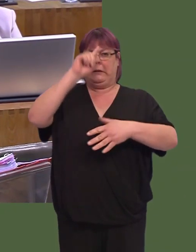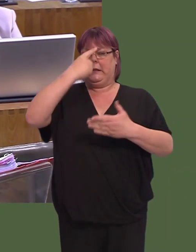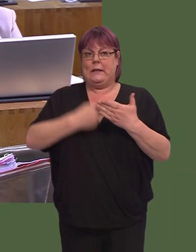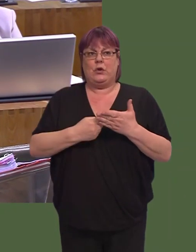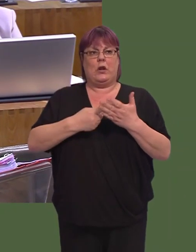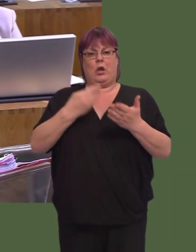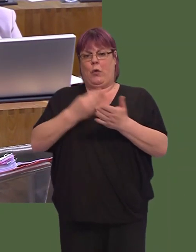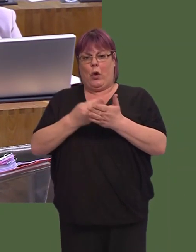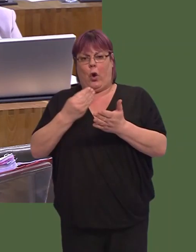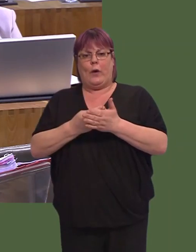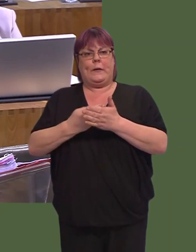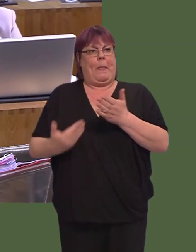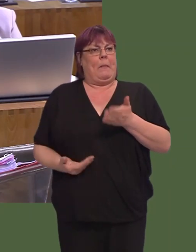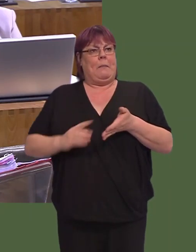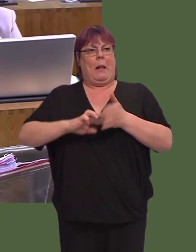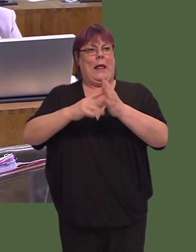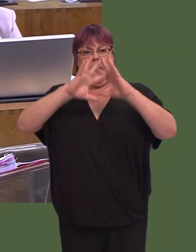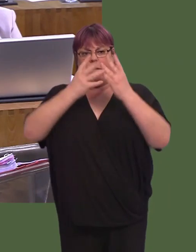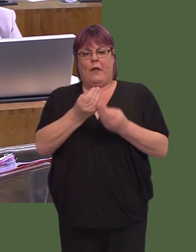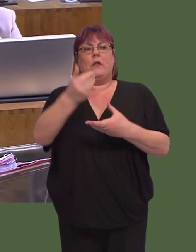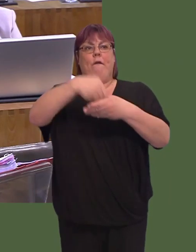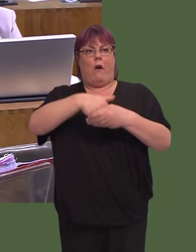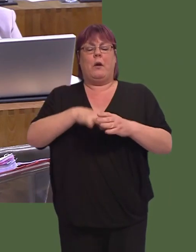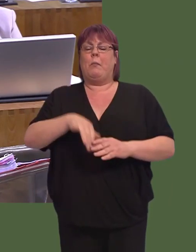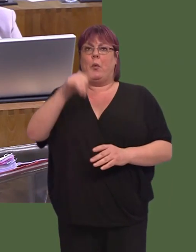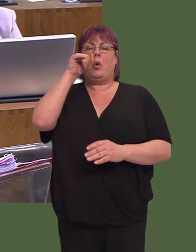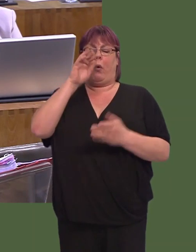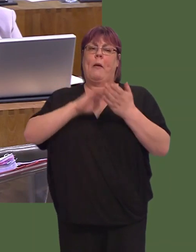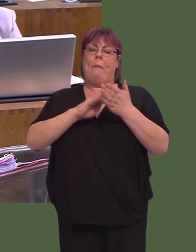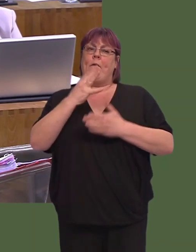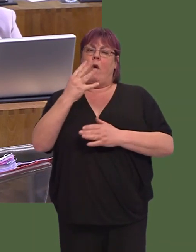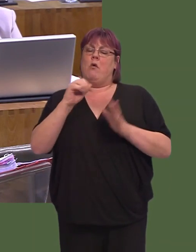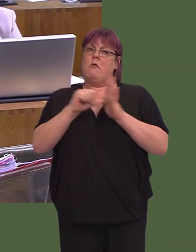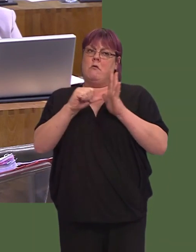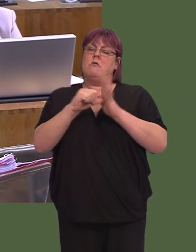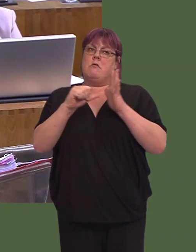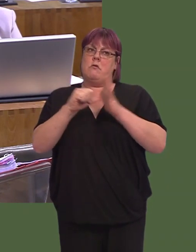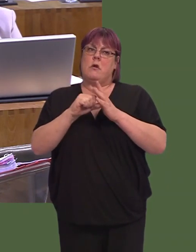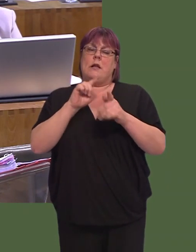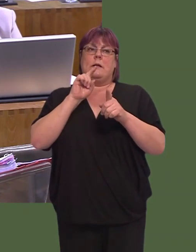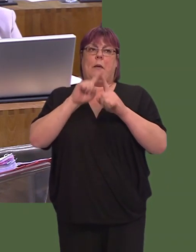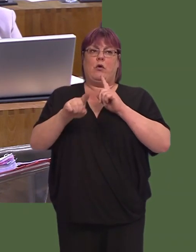But, absolutely, we're all aware of the serious issues on the M4 around Newport, and the Cabinet